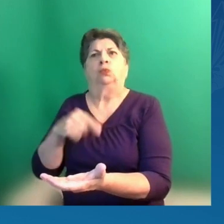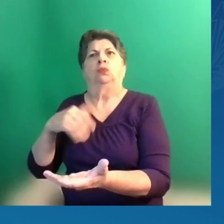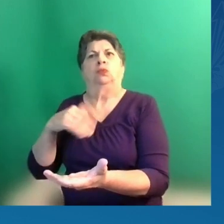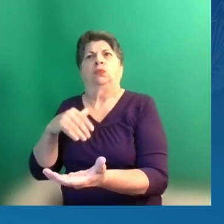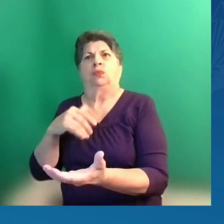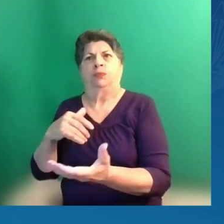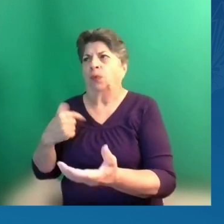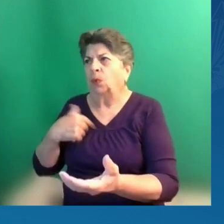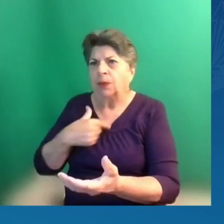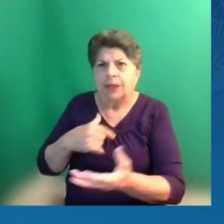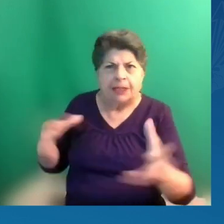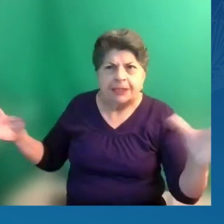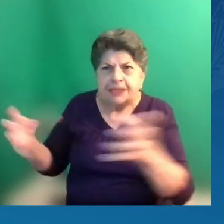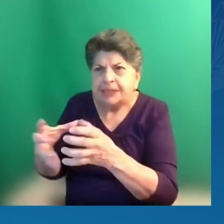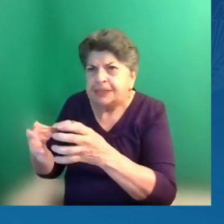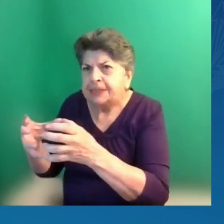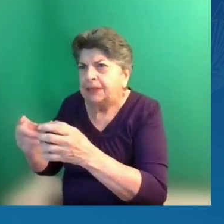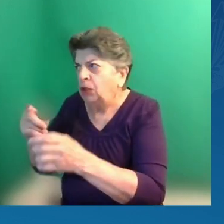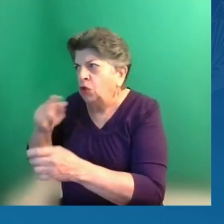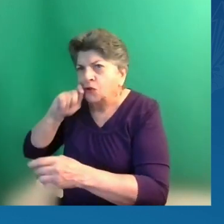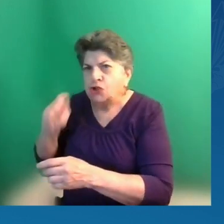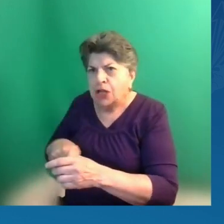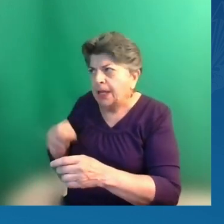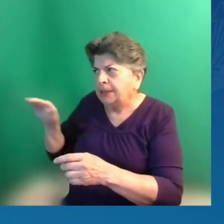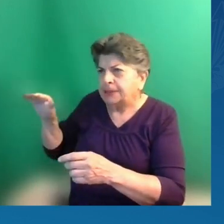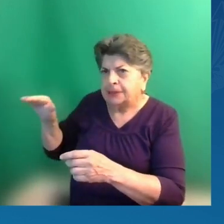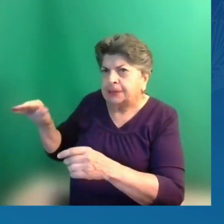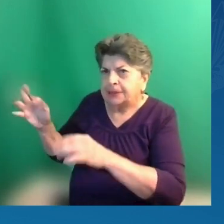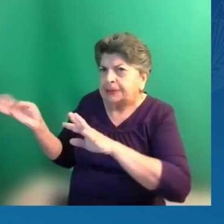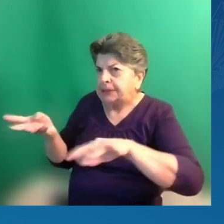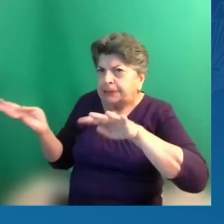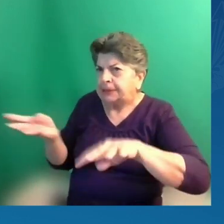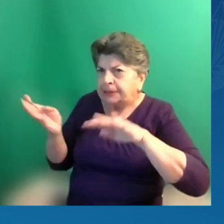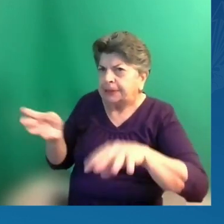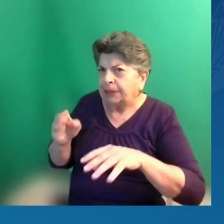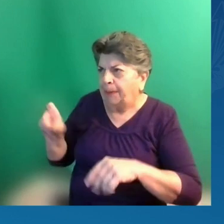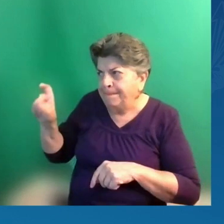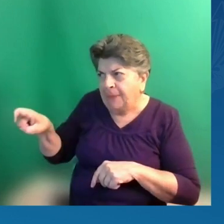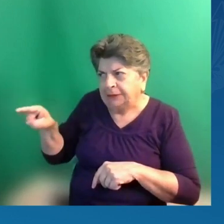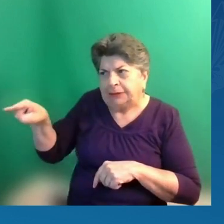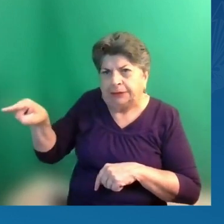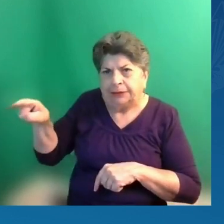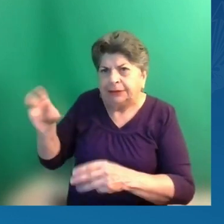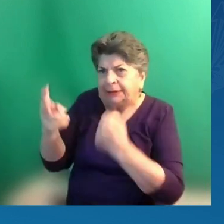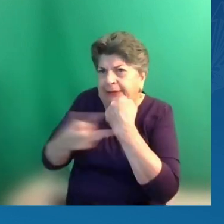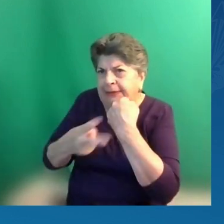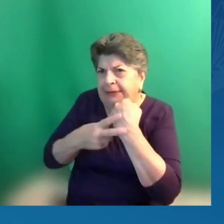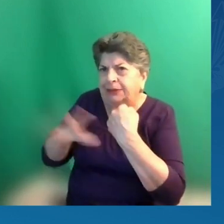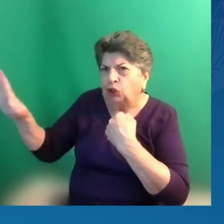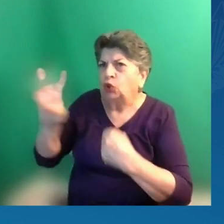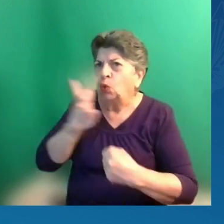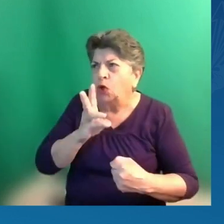and we will continue to address water insecurity and support efforts aimed at proper hygiene and sanitation.